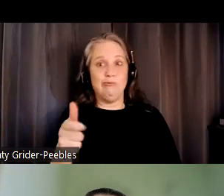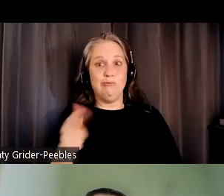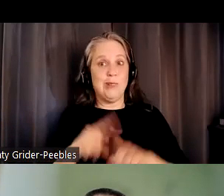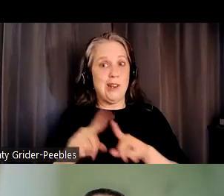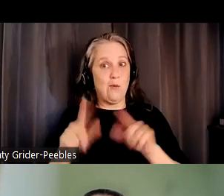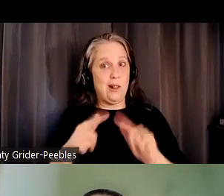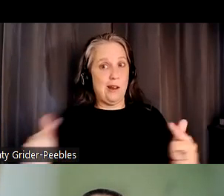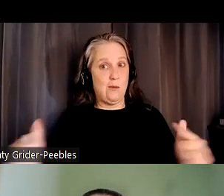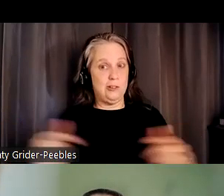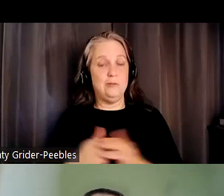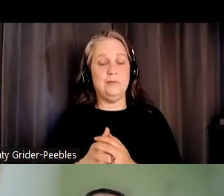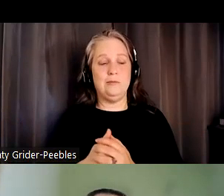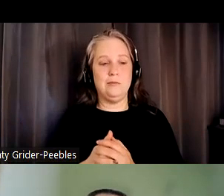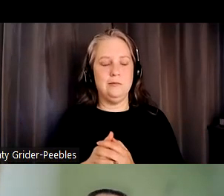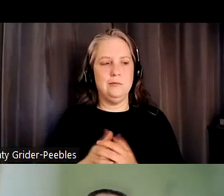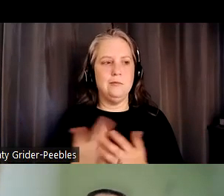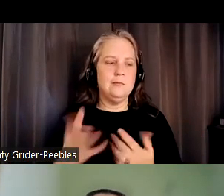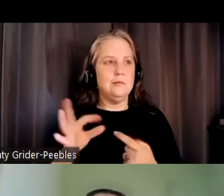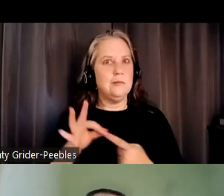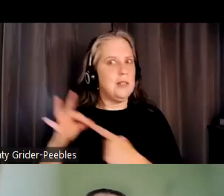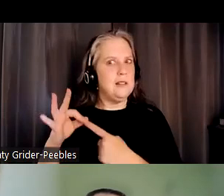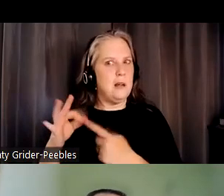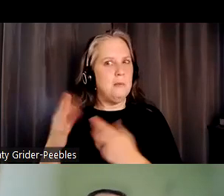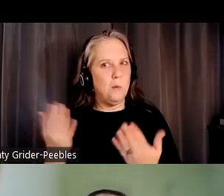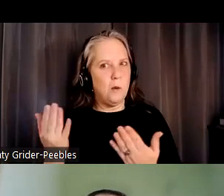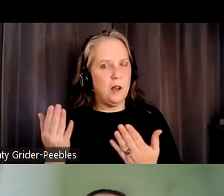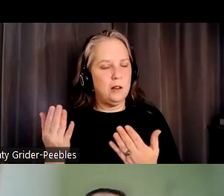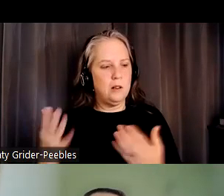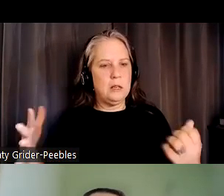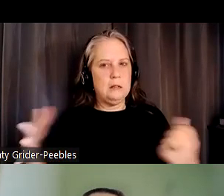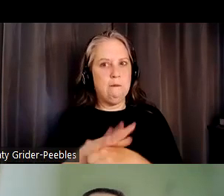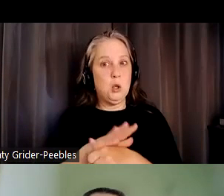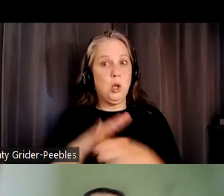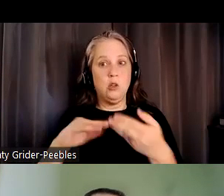The exception there is when a full community has made a public statement